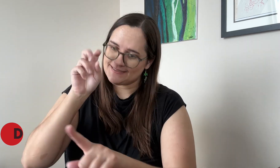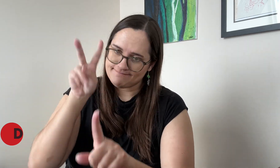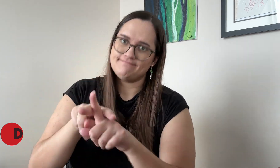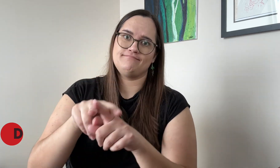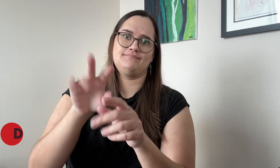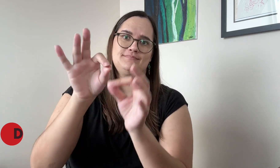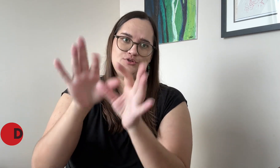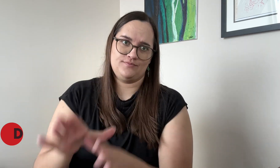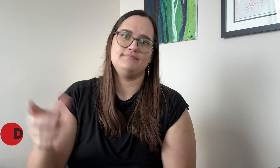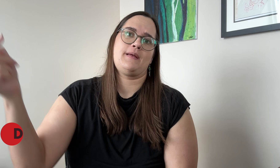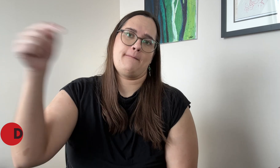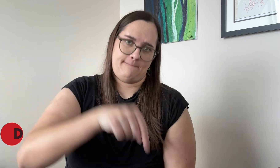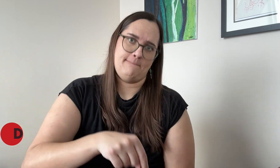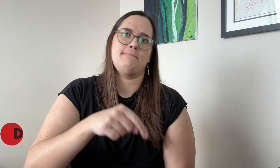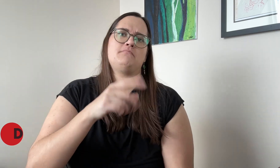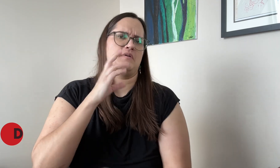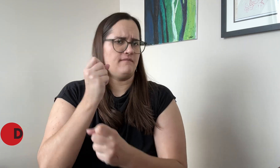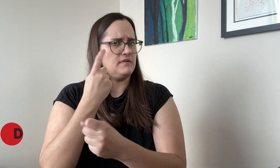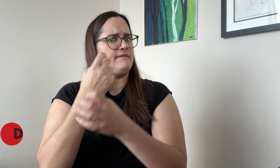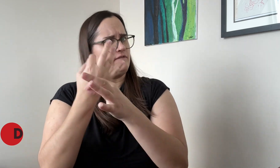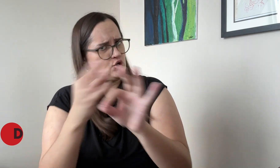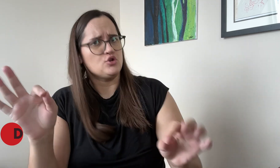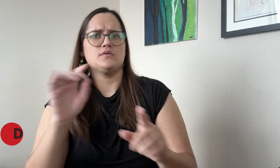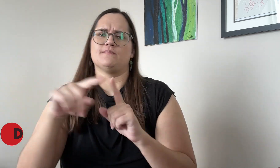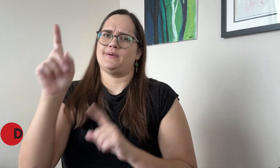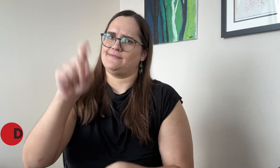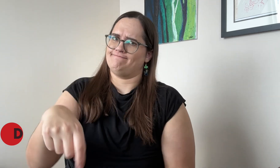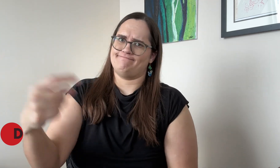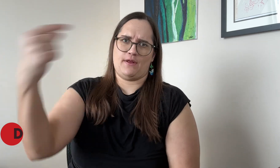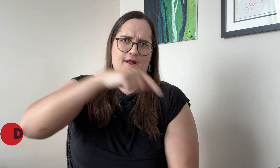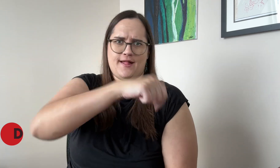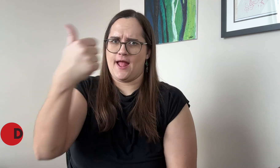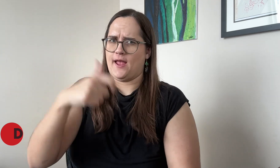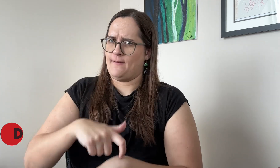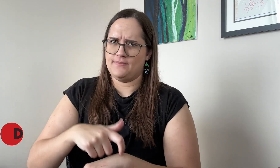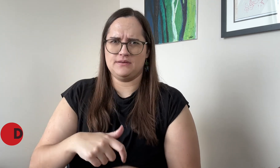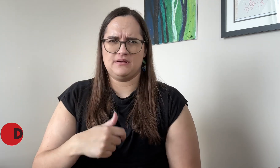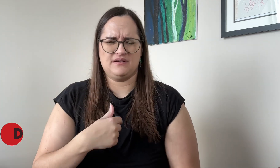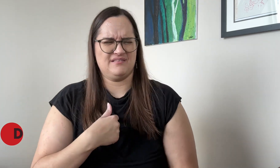to come another time and book an ASL interpreter to come.